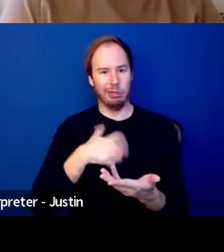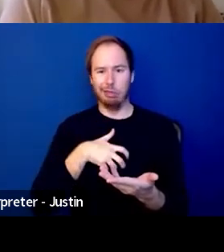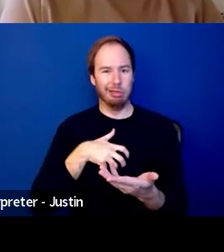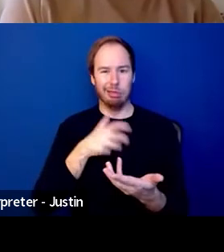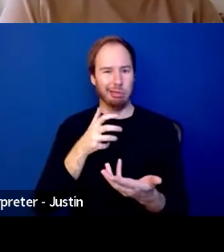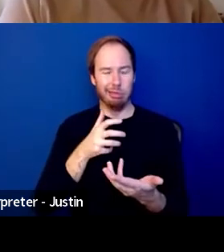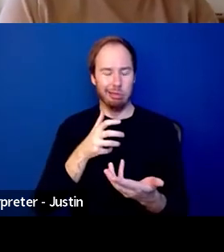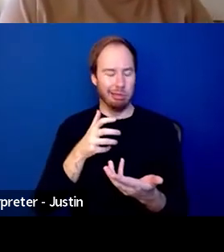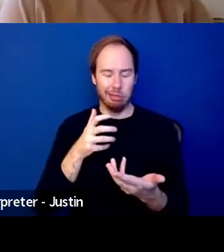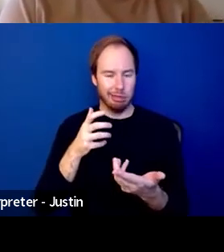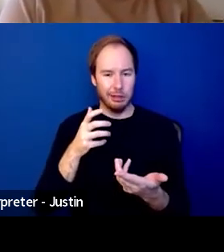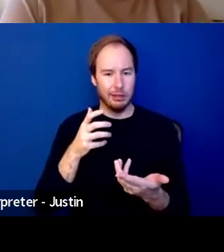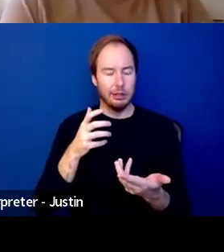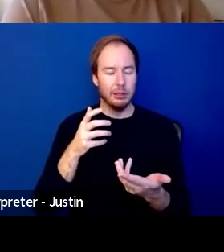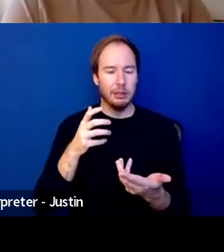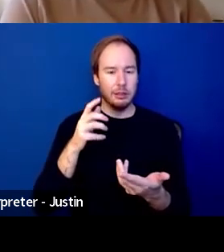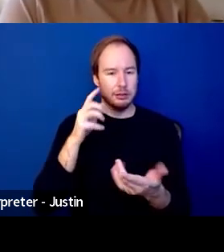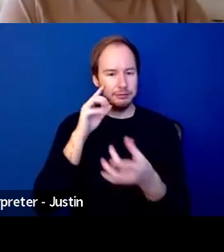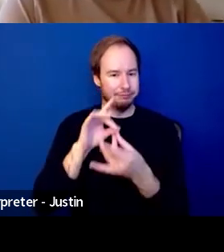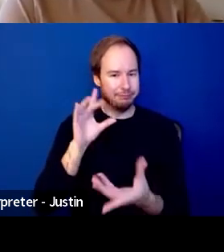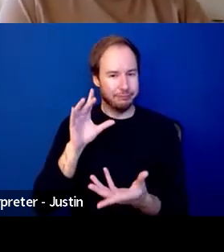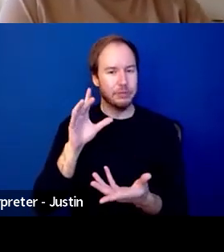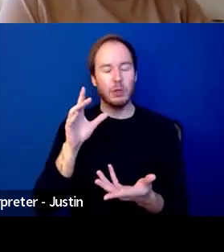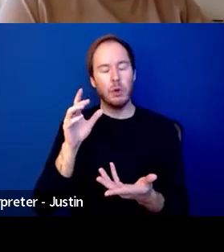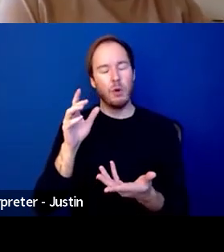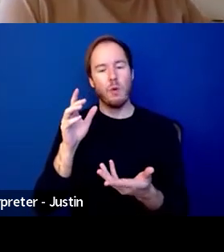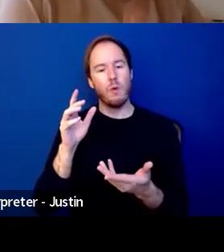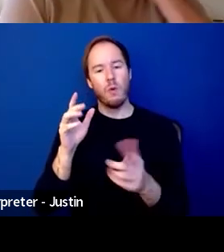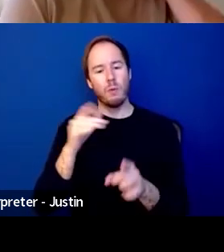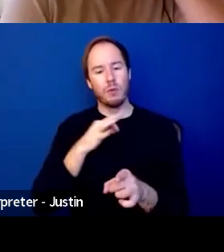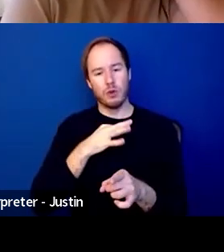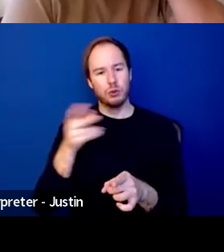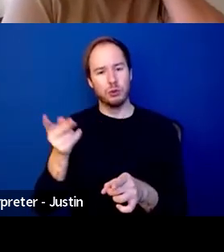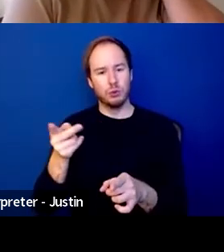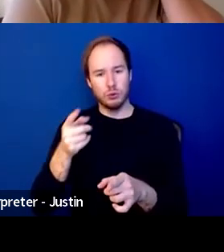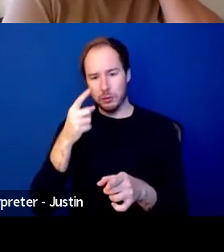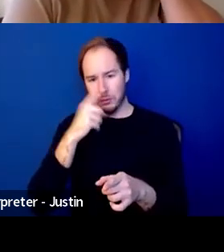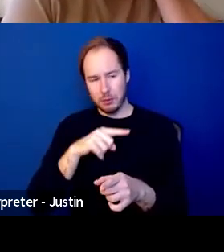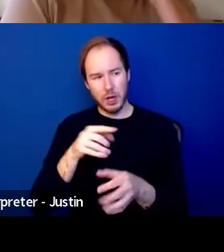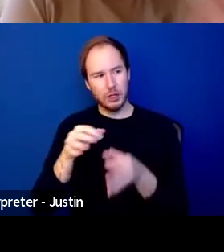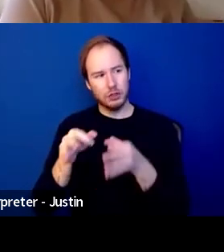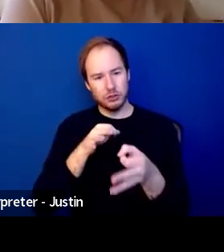just 'cause we just heard from Ashley and Liz, but if you could talk a little bit about just like what